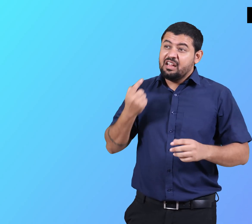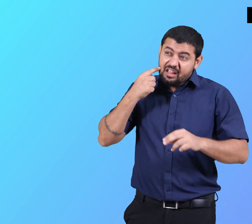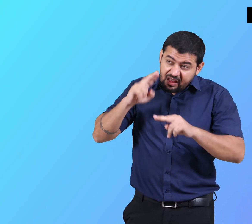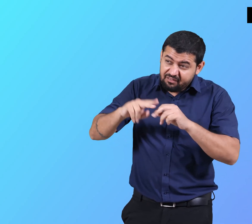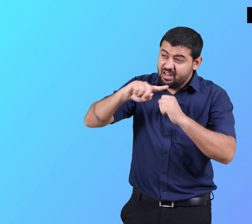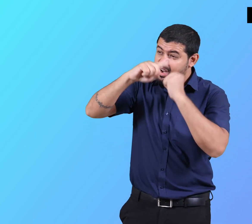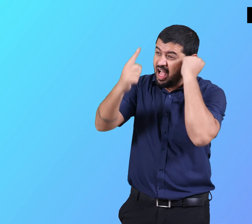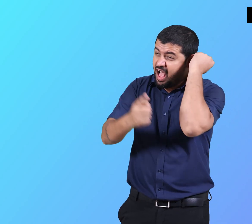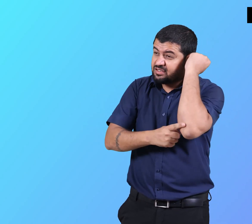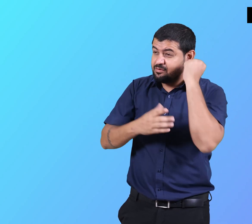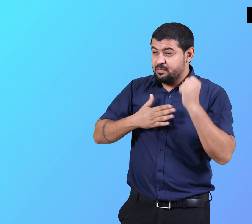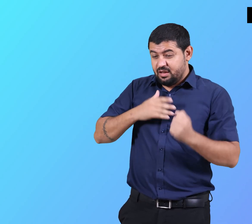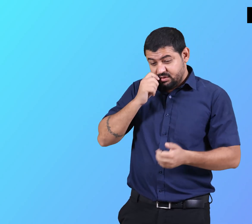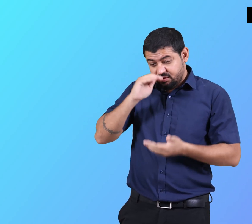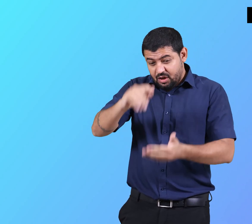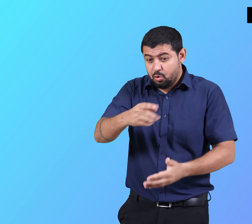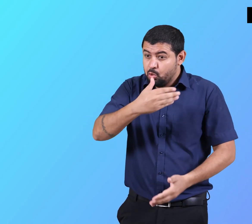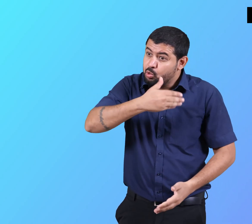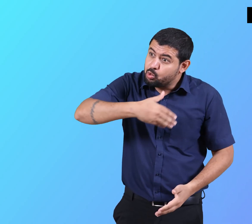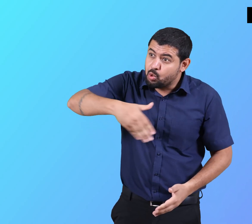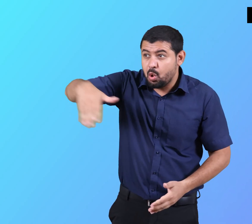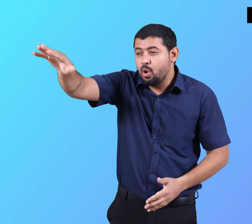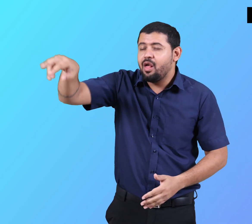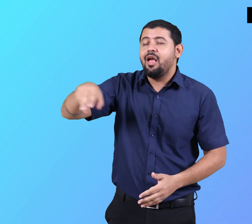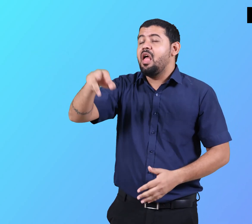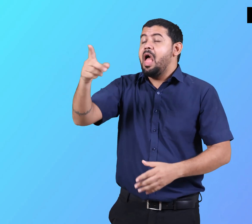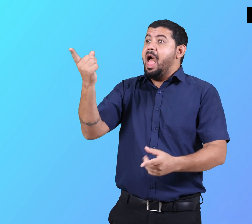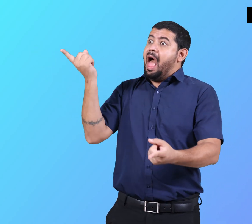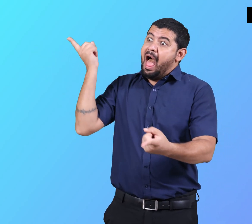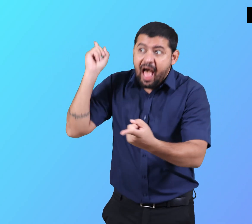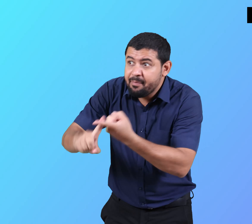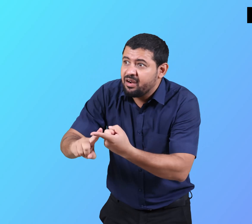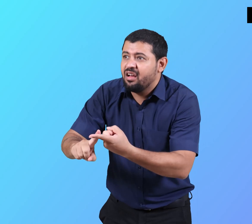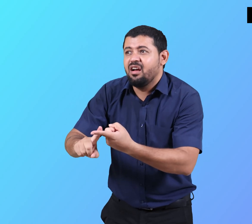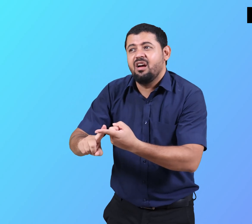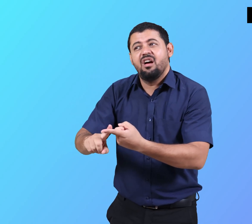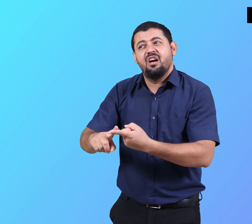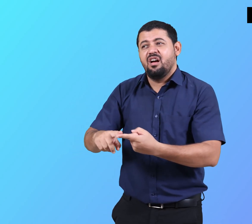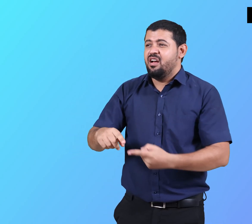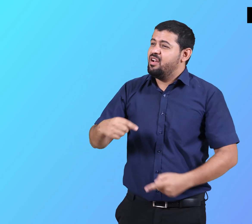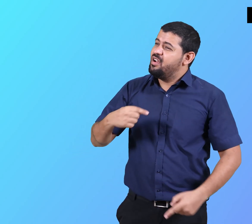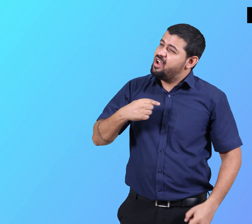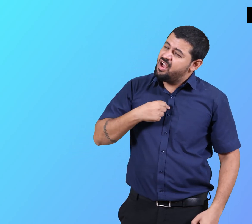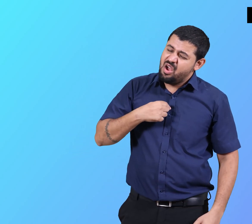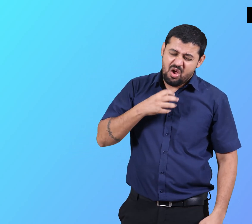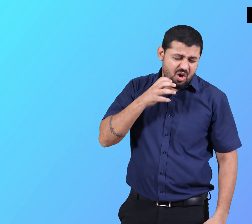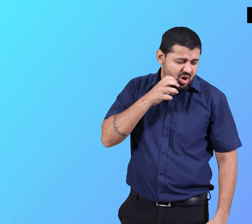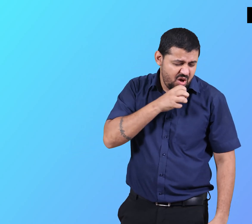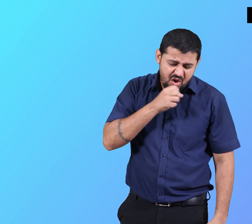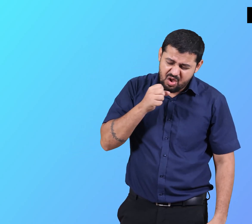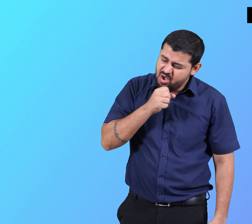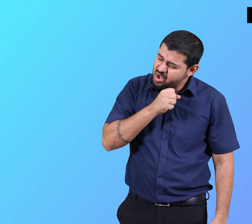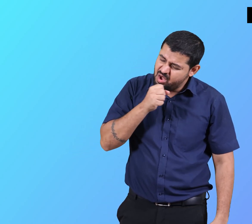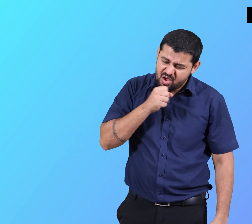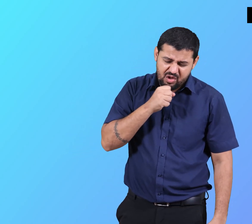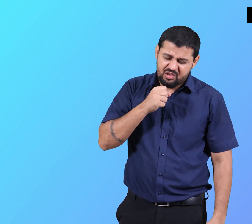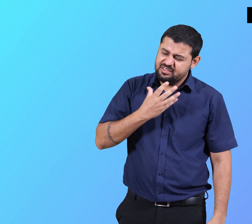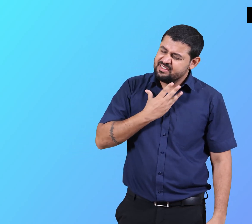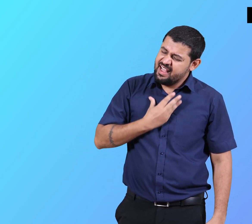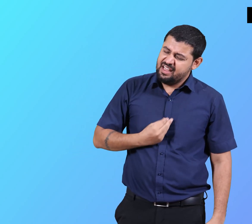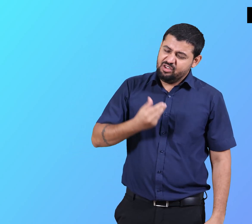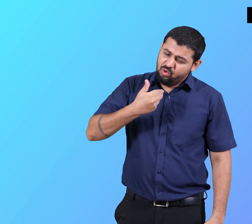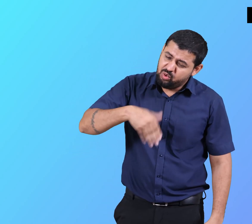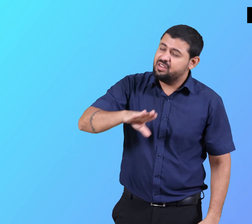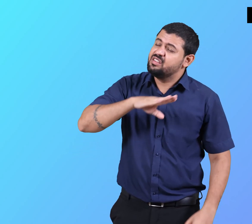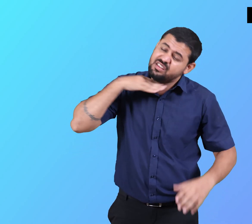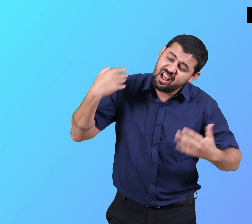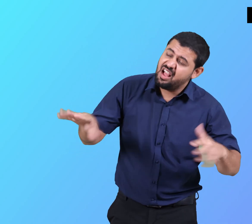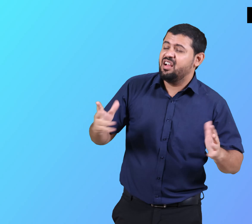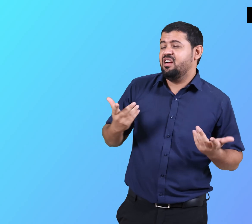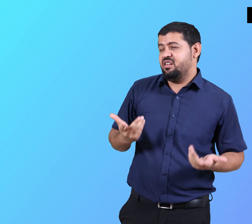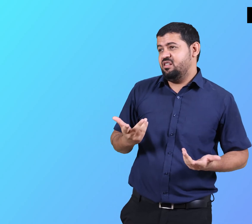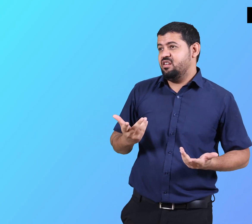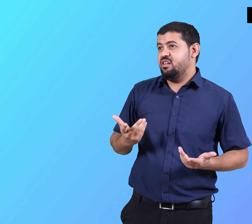If you take this son away from me now, and something happens to him, you would send me to my grave a very sad, old man.’